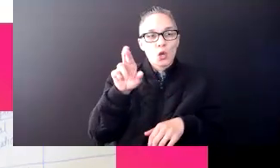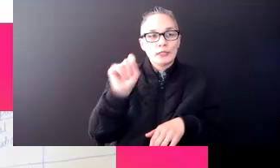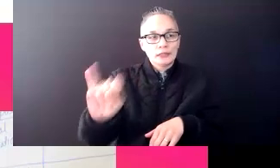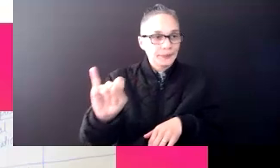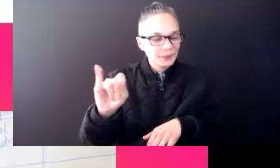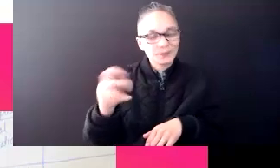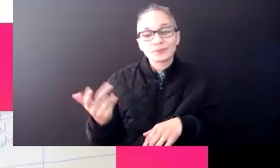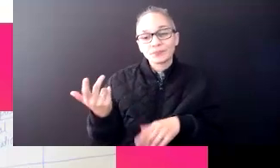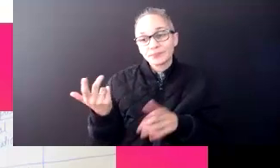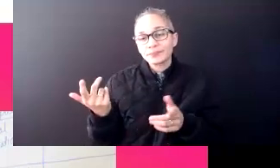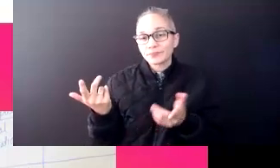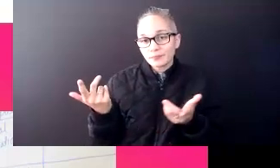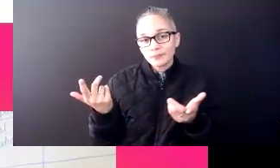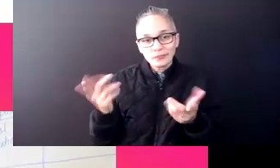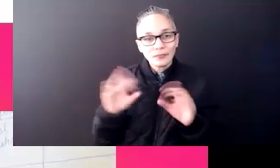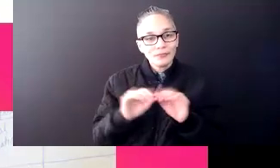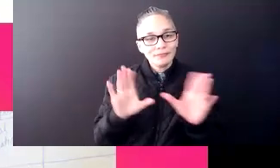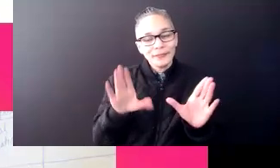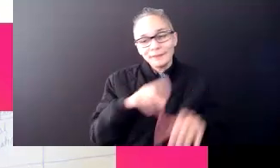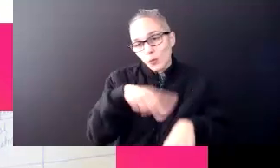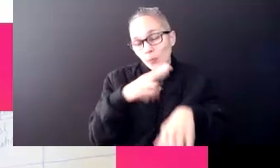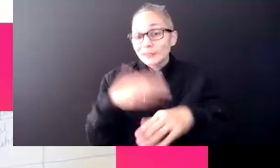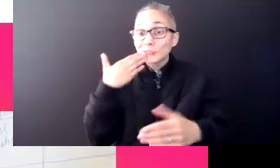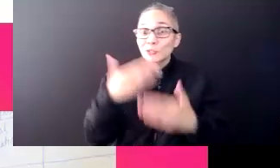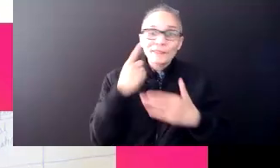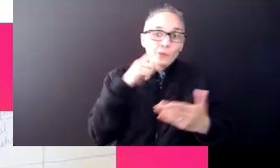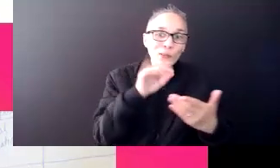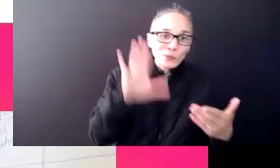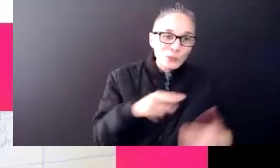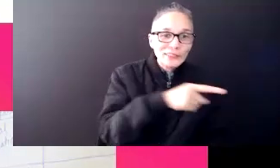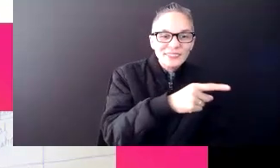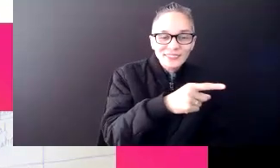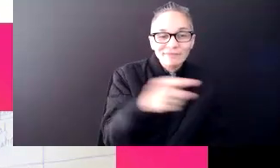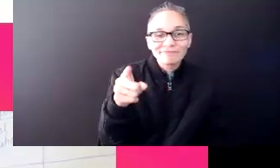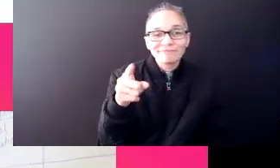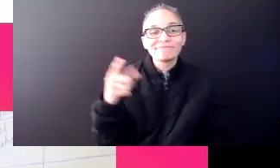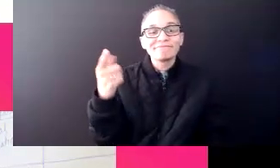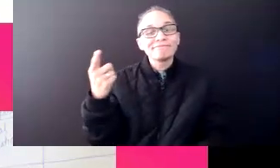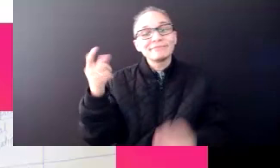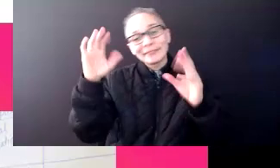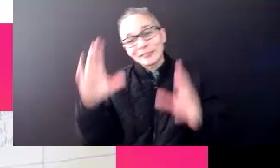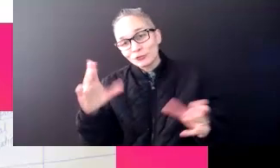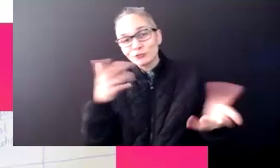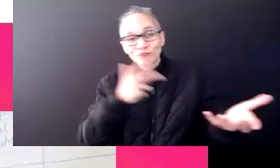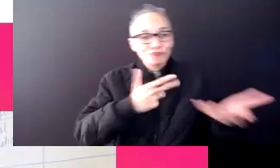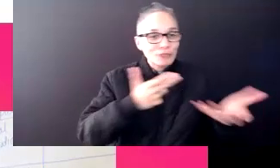You know, of course it's good for the students. Instructor interaction and fostering